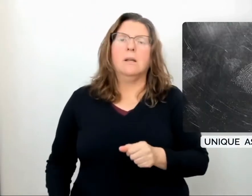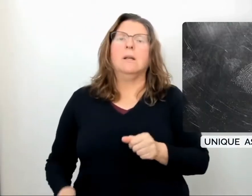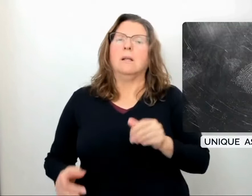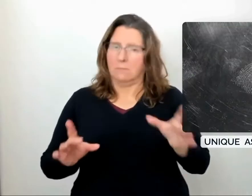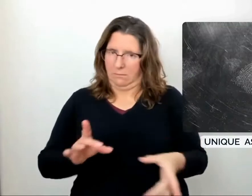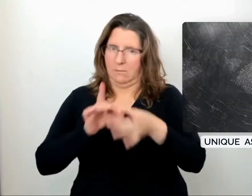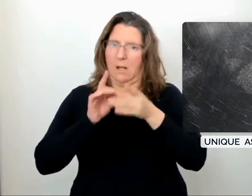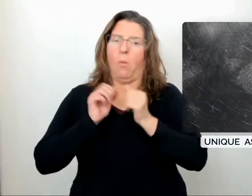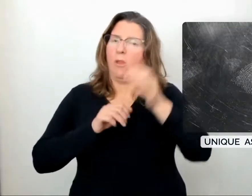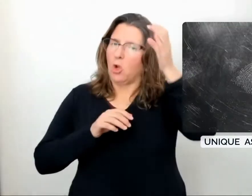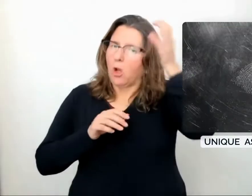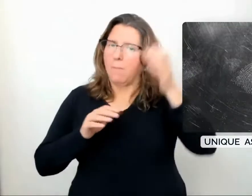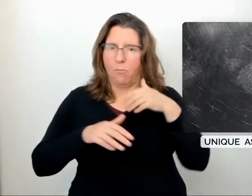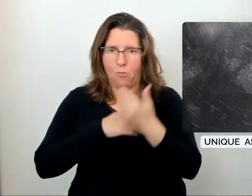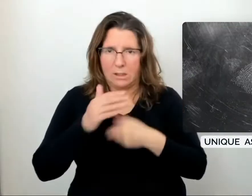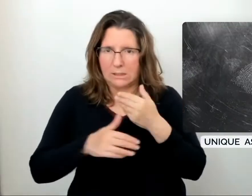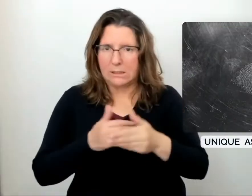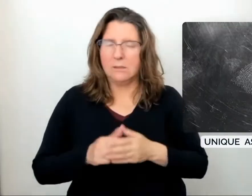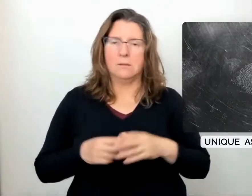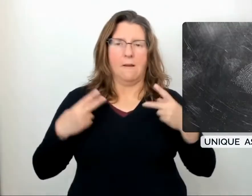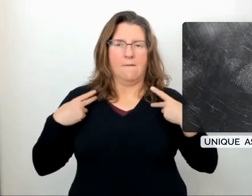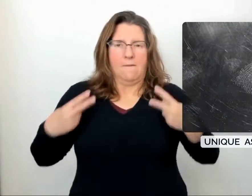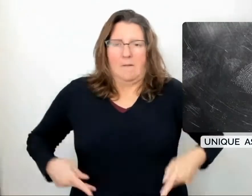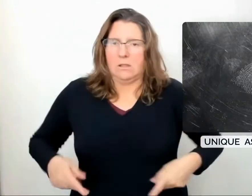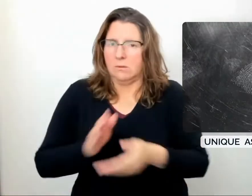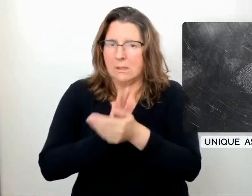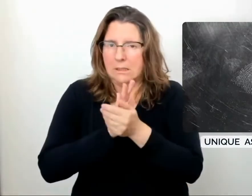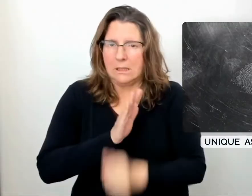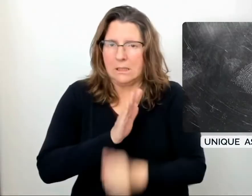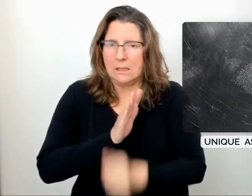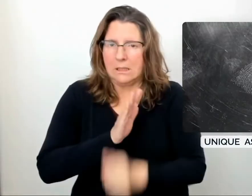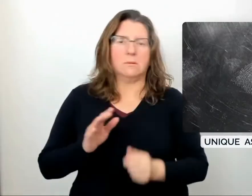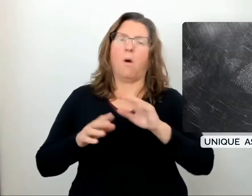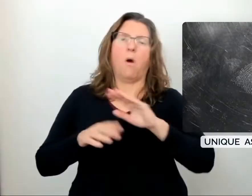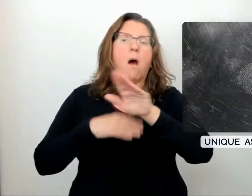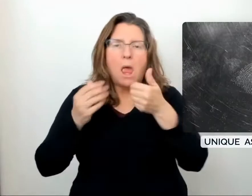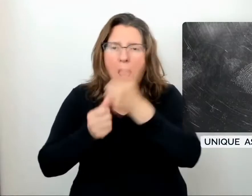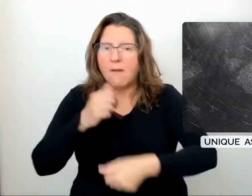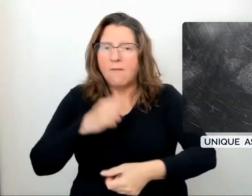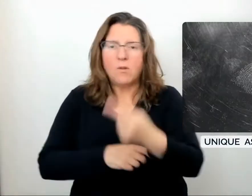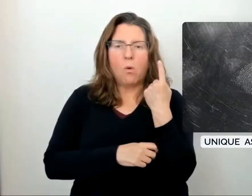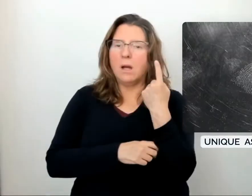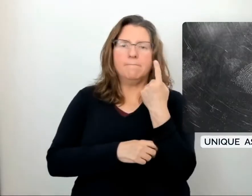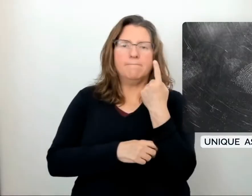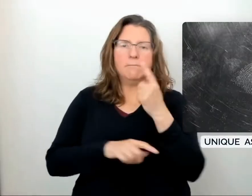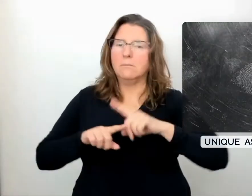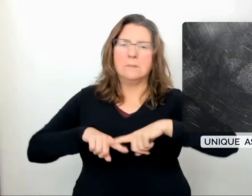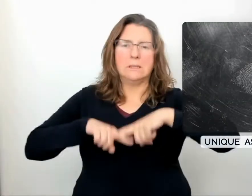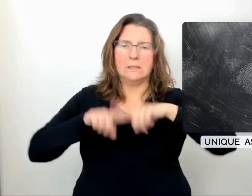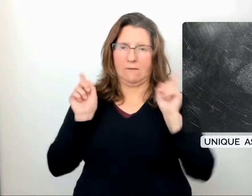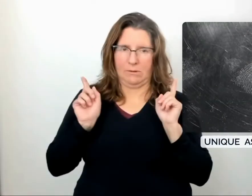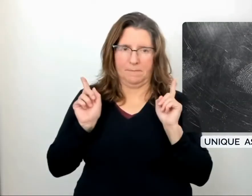We are uniquely individual in our cognitive processing, our physical talents, and in many other aspects.